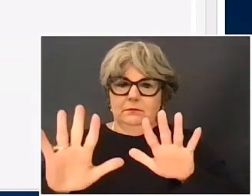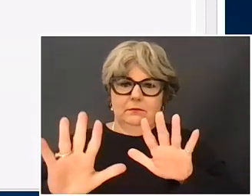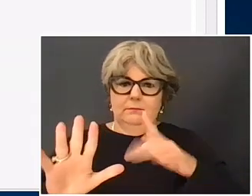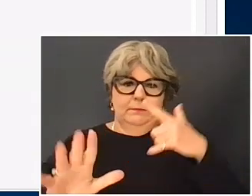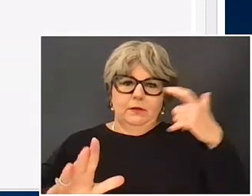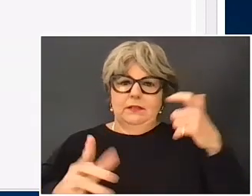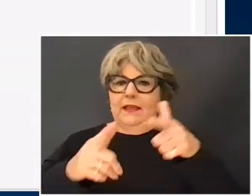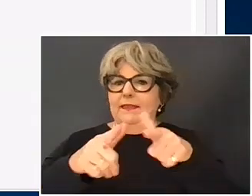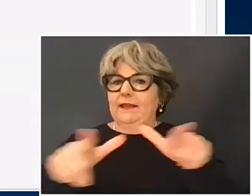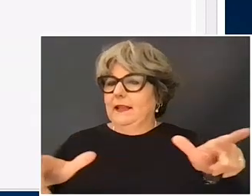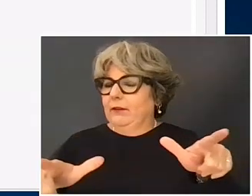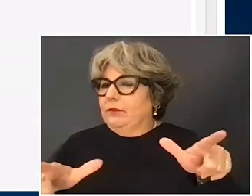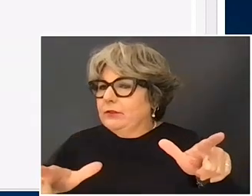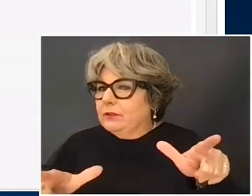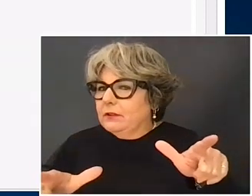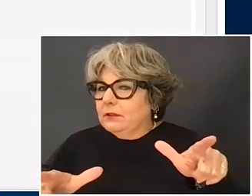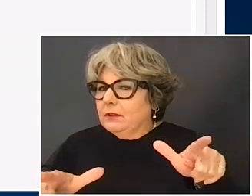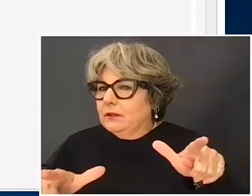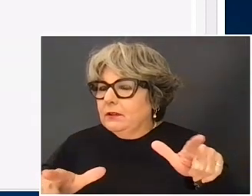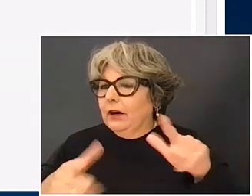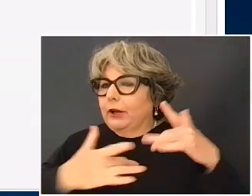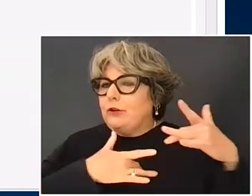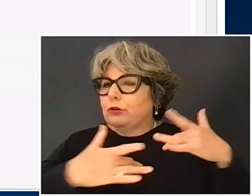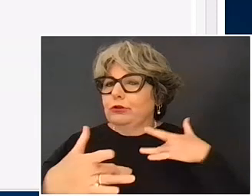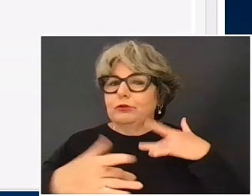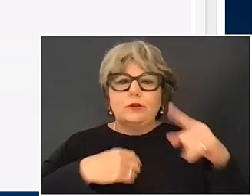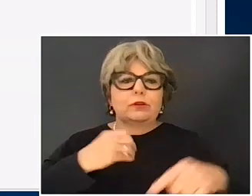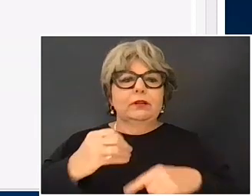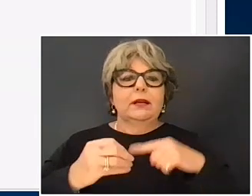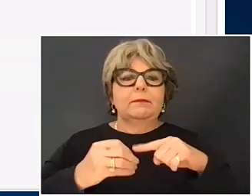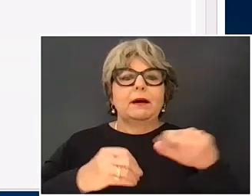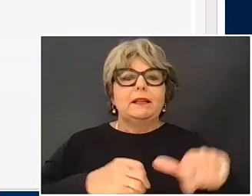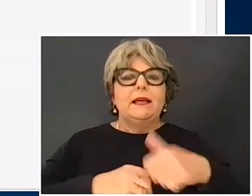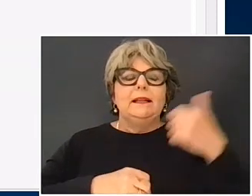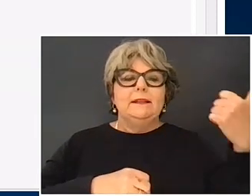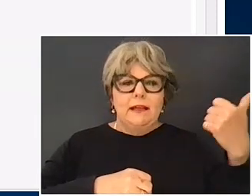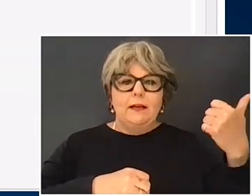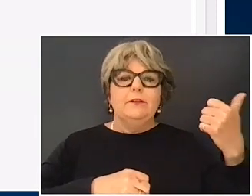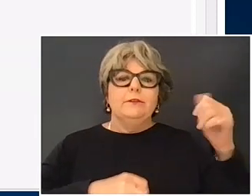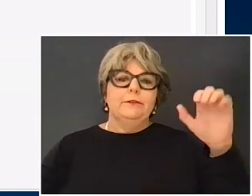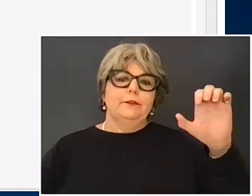you, but are you specifically concerned about another entity that's providing instruction to students?